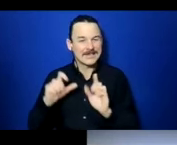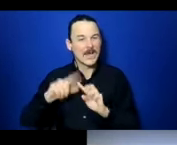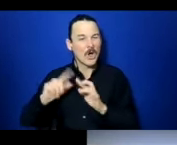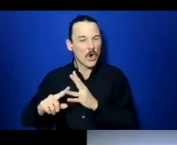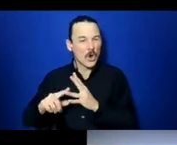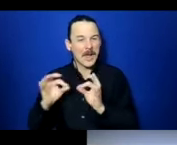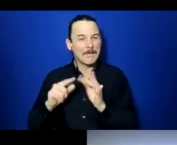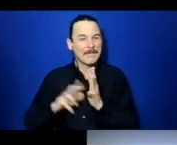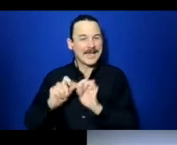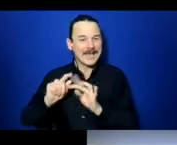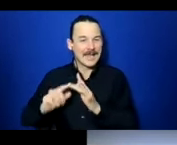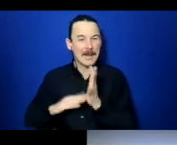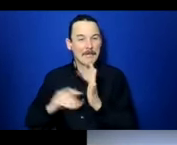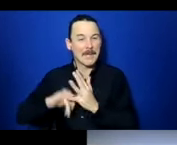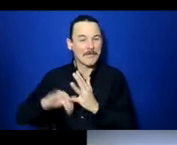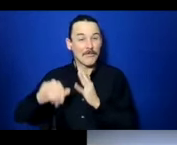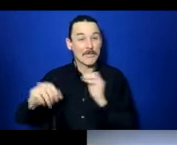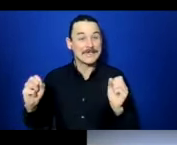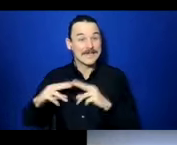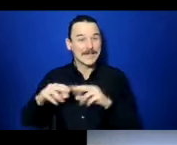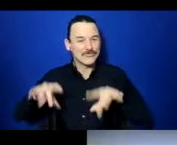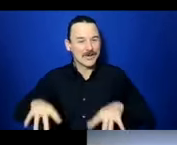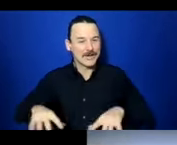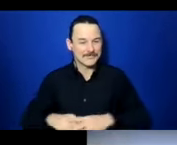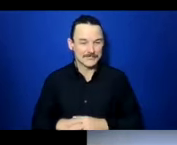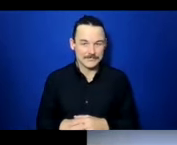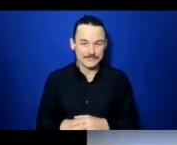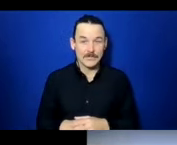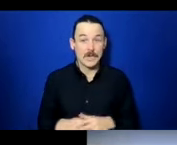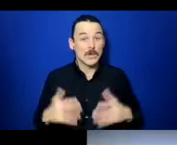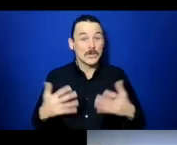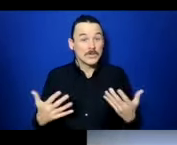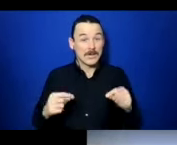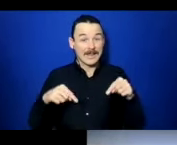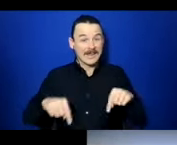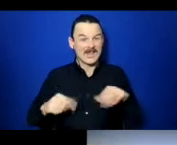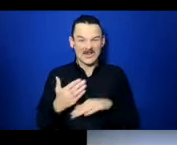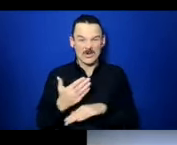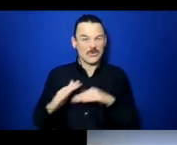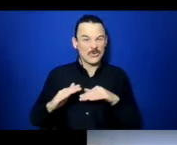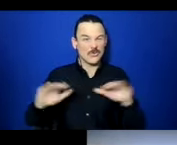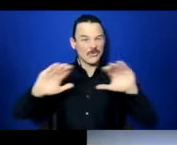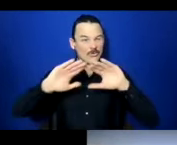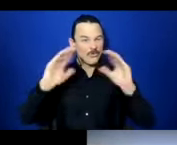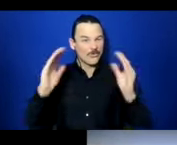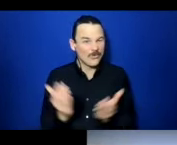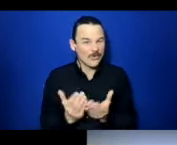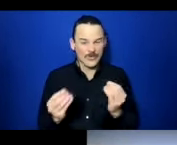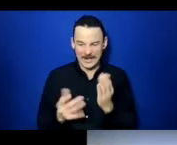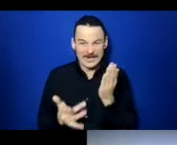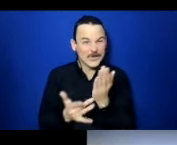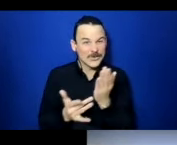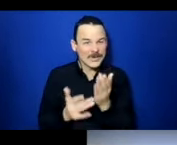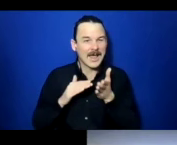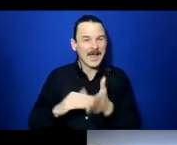[Pete] So in this era of connected technologies many cities are turning to technology